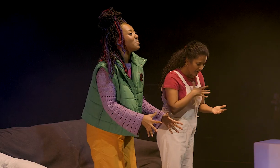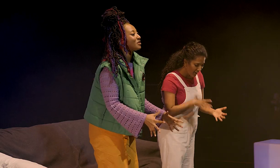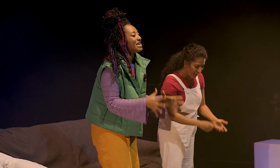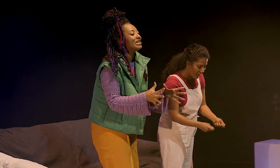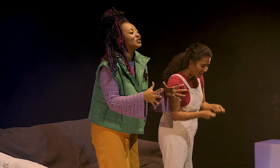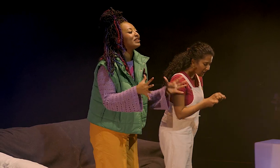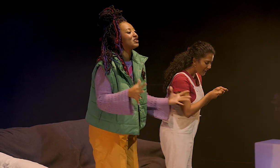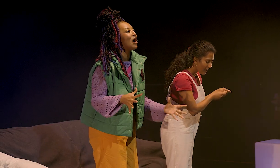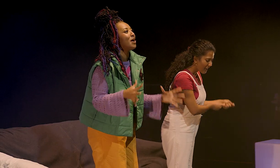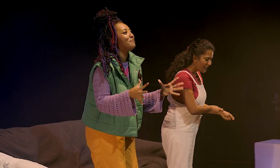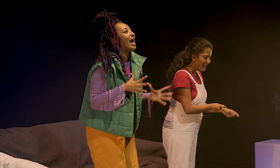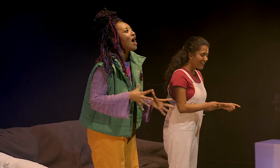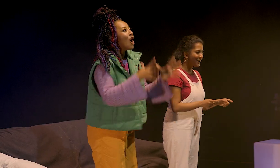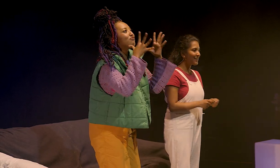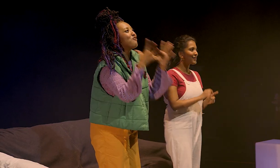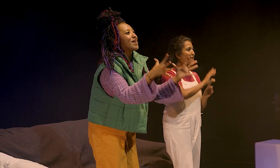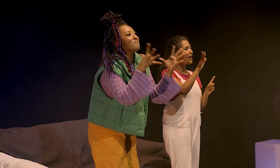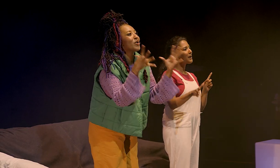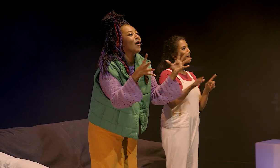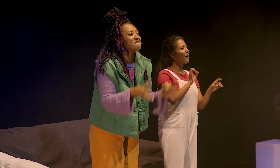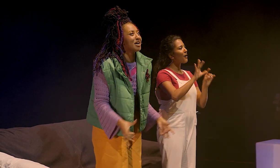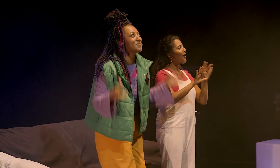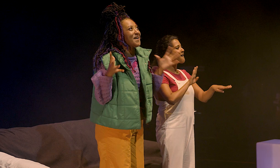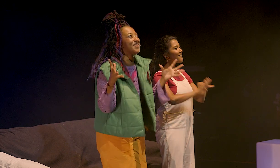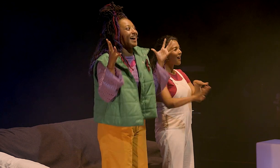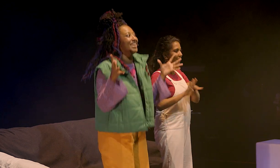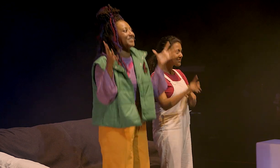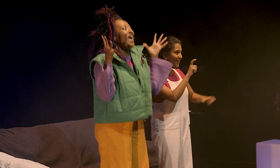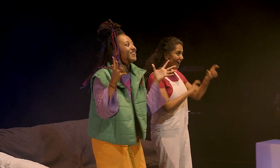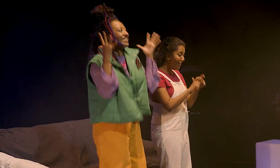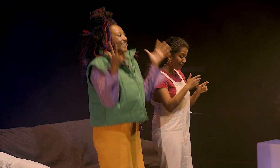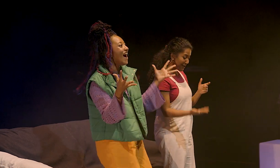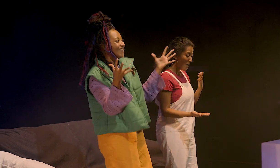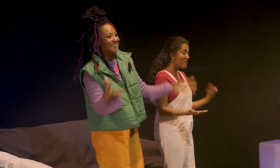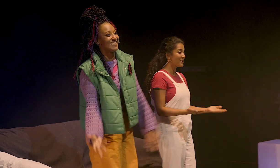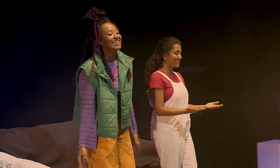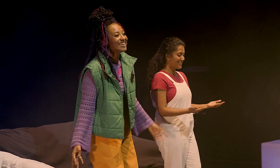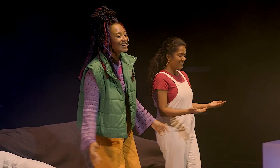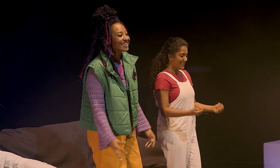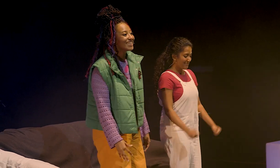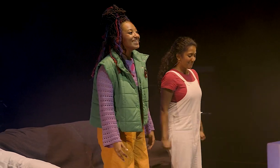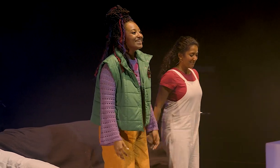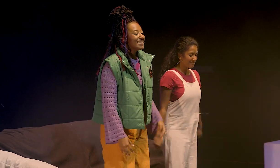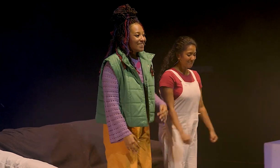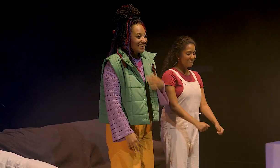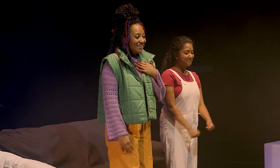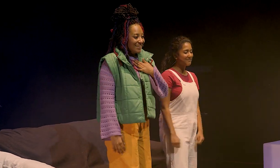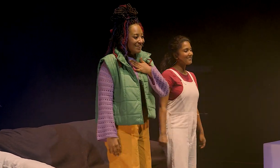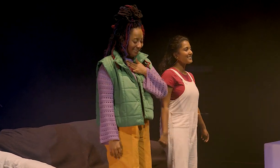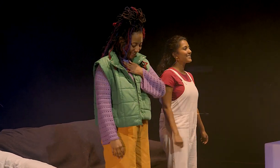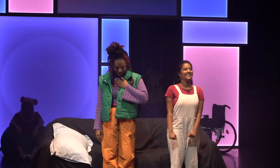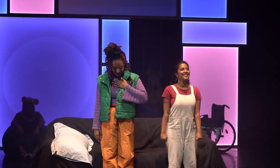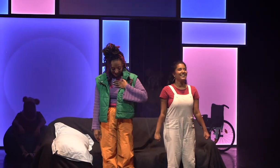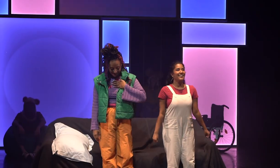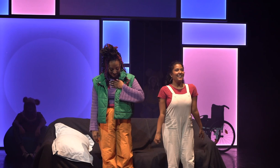box and inside discover a pair of rainbow Converse with the colours on the soles!